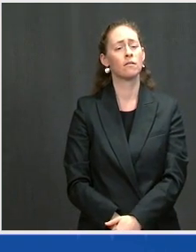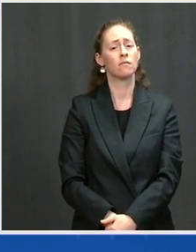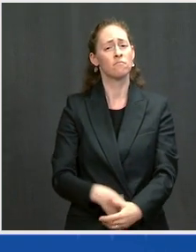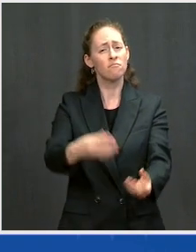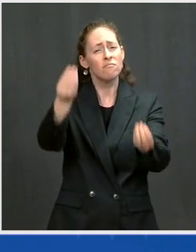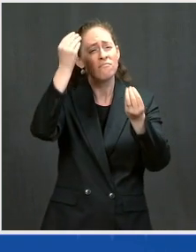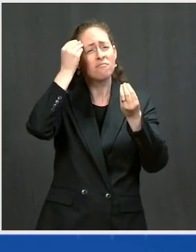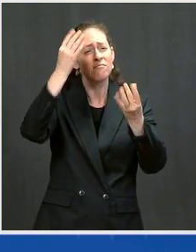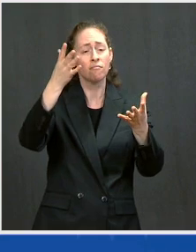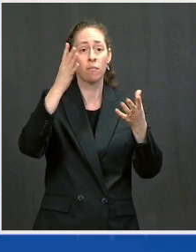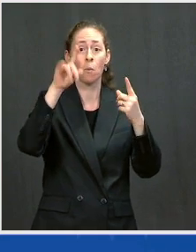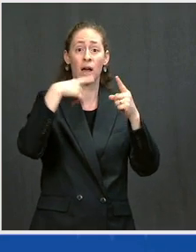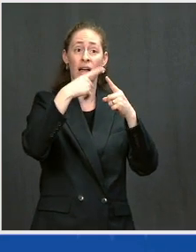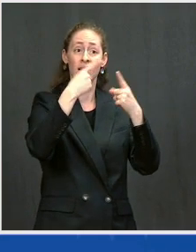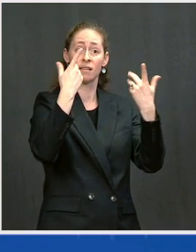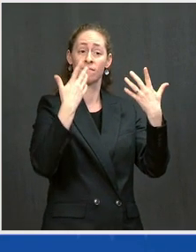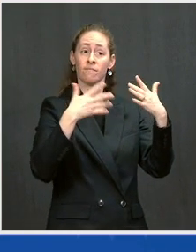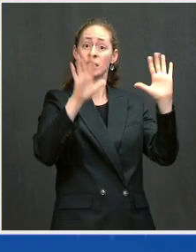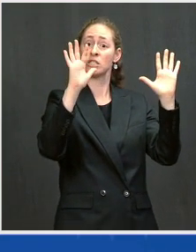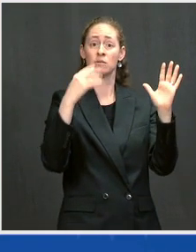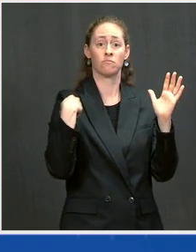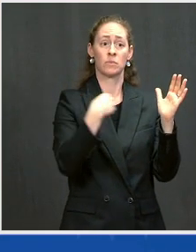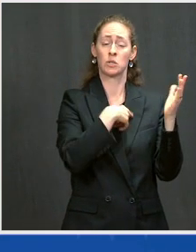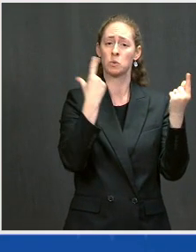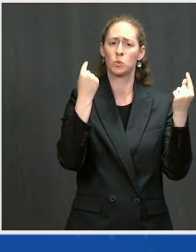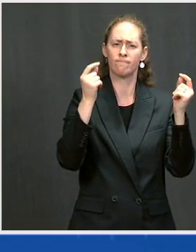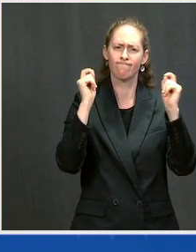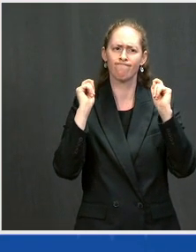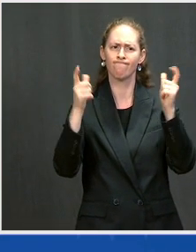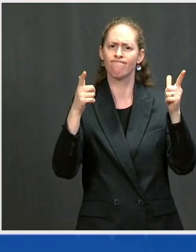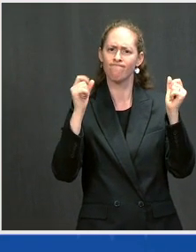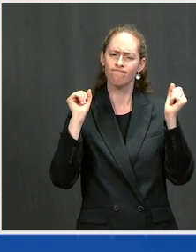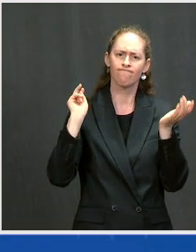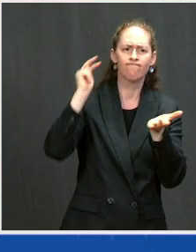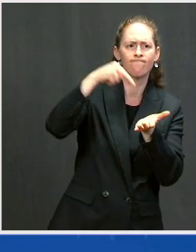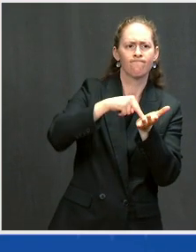and that was thanks to the Korean War veterans who fought for a Korean peace and freedom.